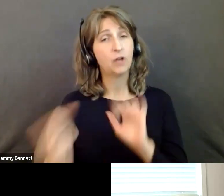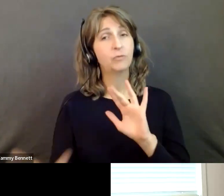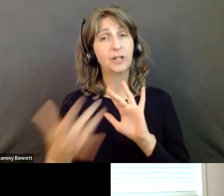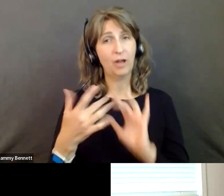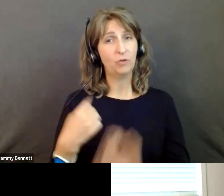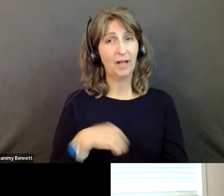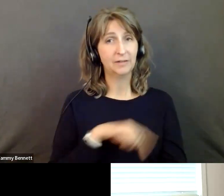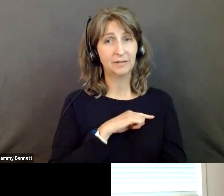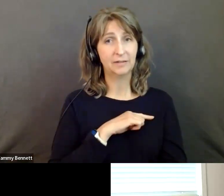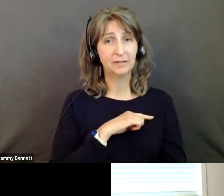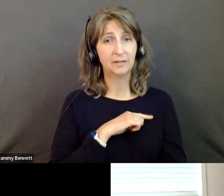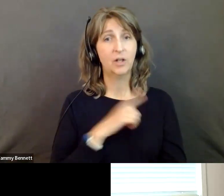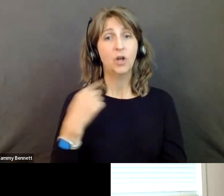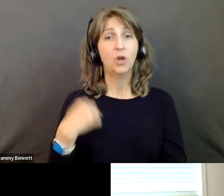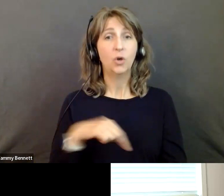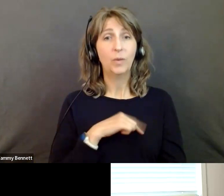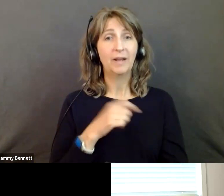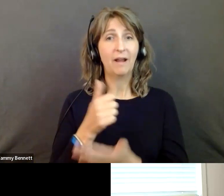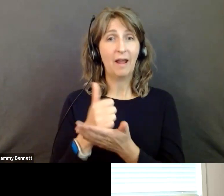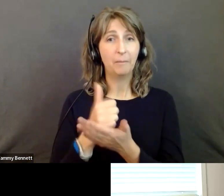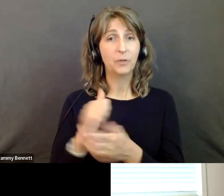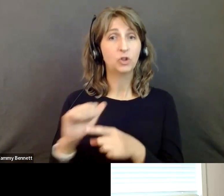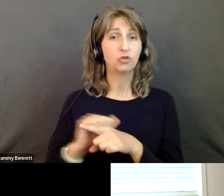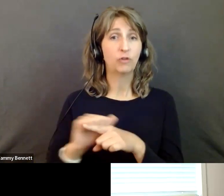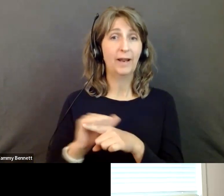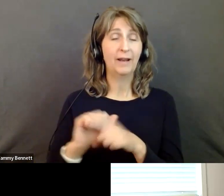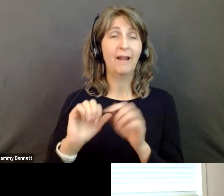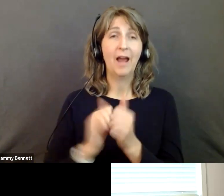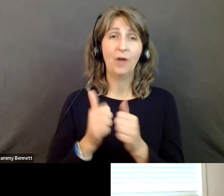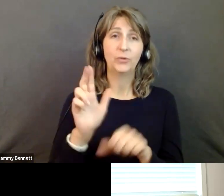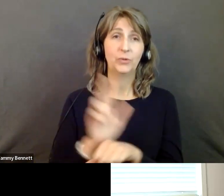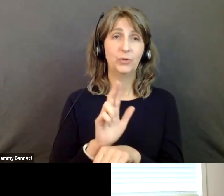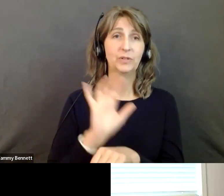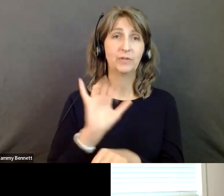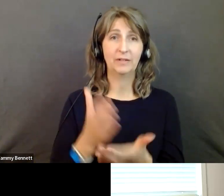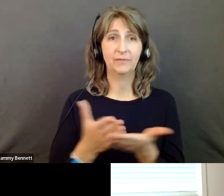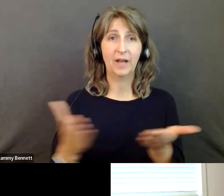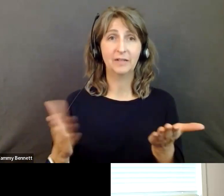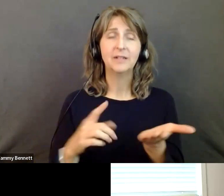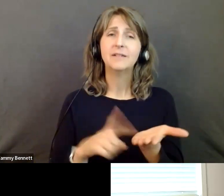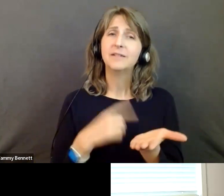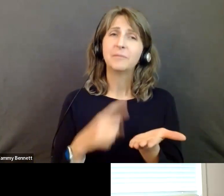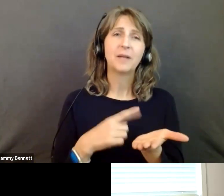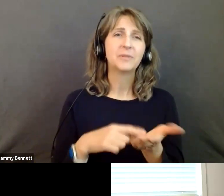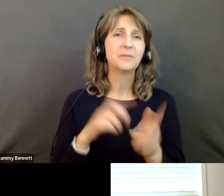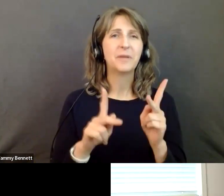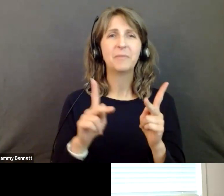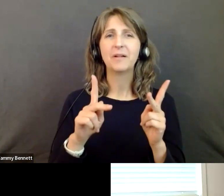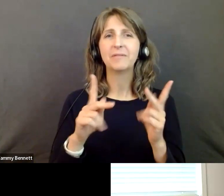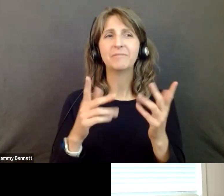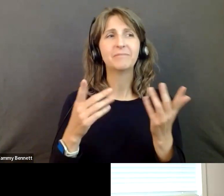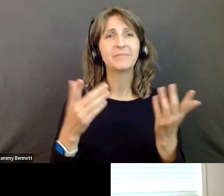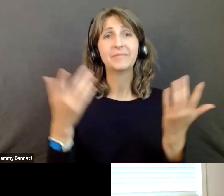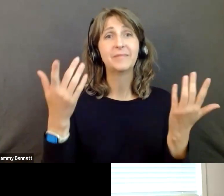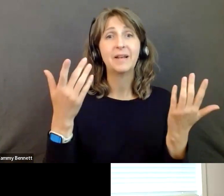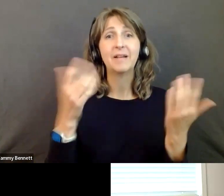To us and you know, we could help with the training. The usage of that device. Cause a lot of times people don't know what they don't know.